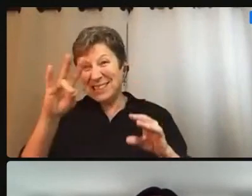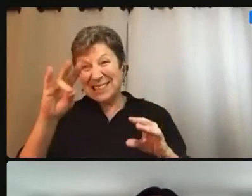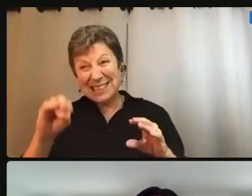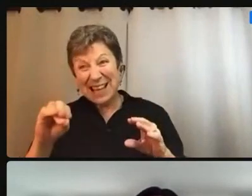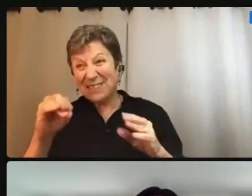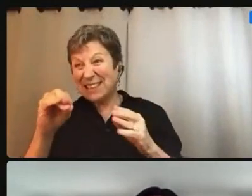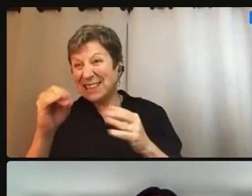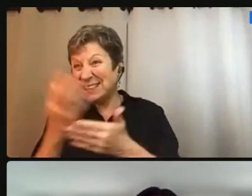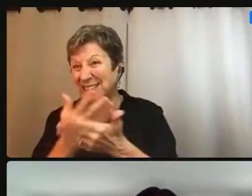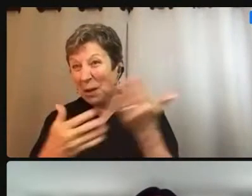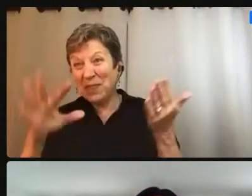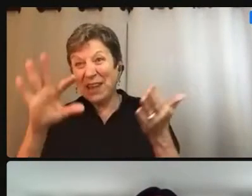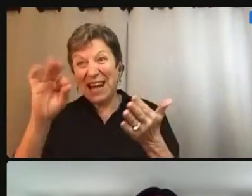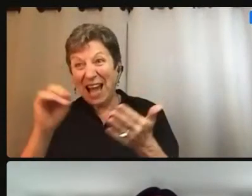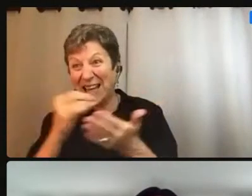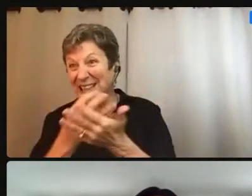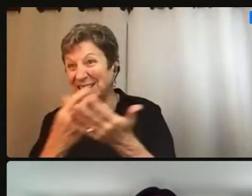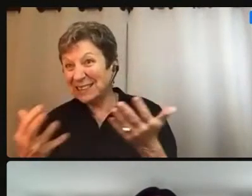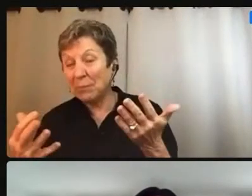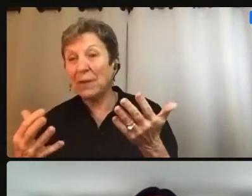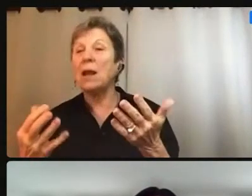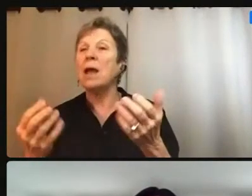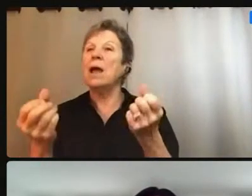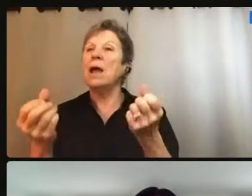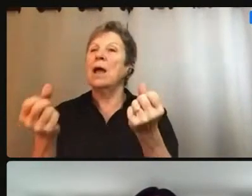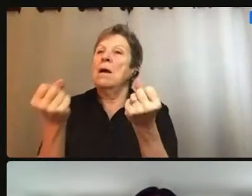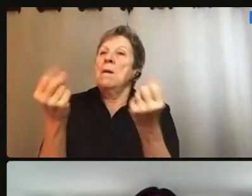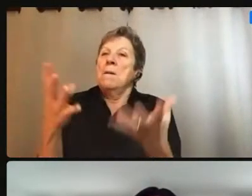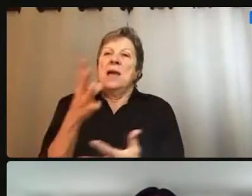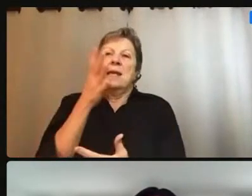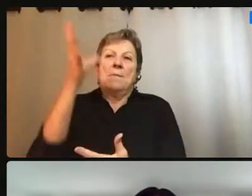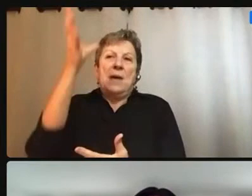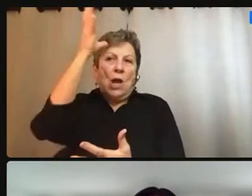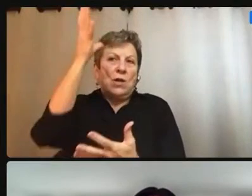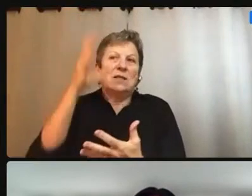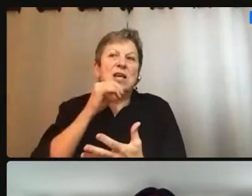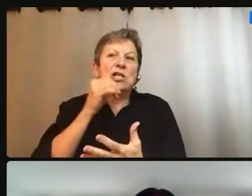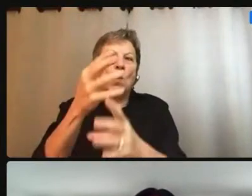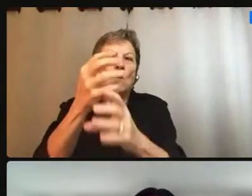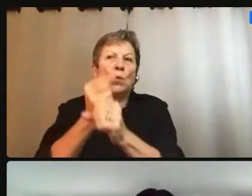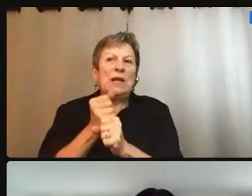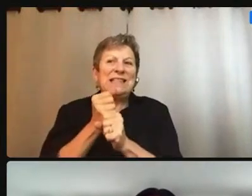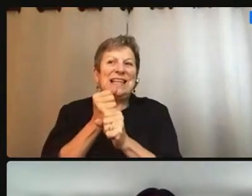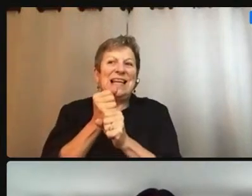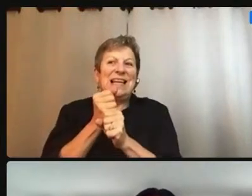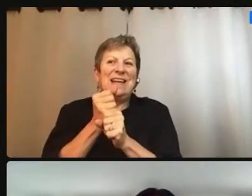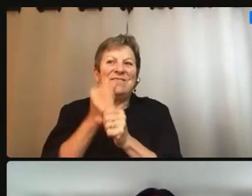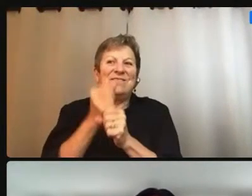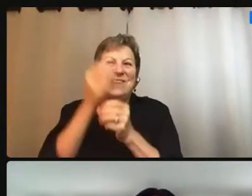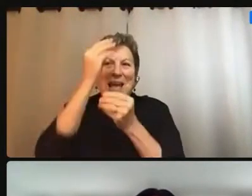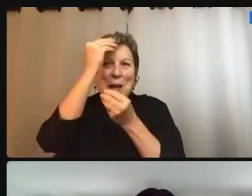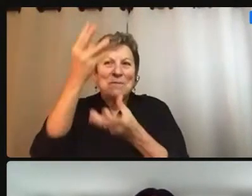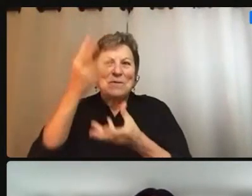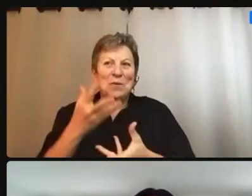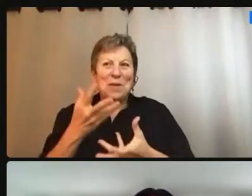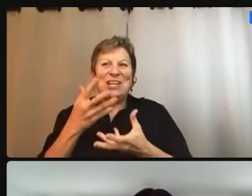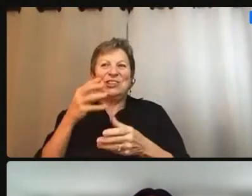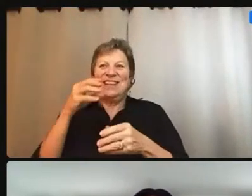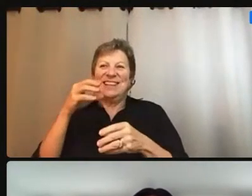LOOKING AT HOW MANY OTHER THE LANGUAGES THAT WE THINK WE HAVE ON AND LIKE 90 SOMETHING